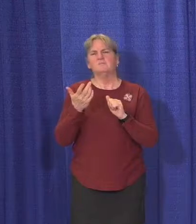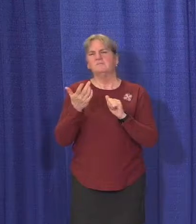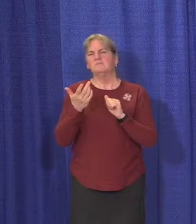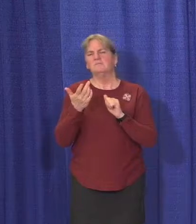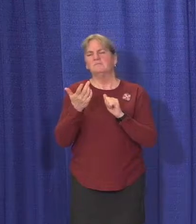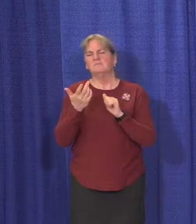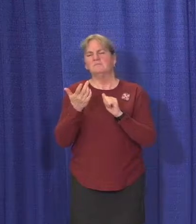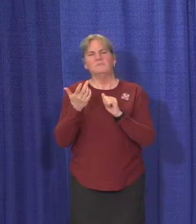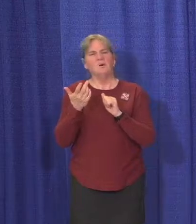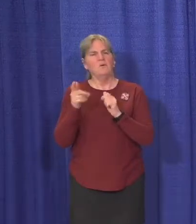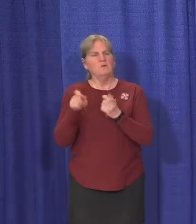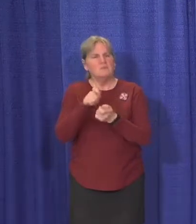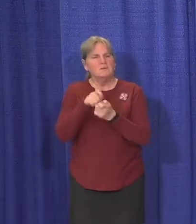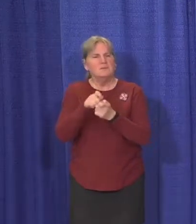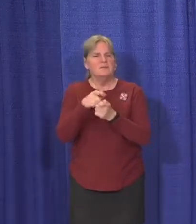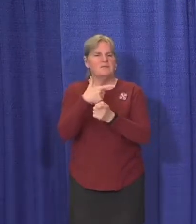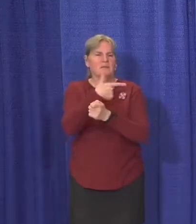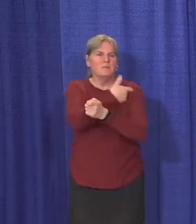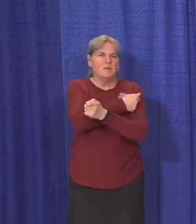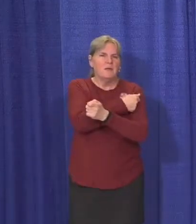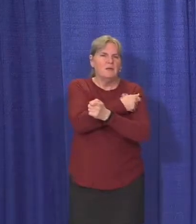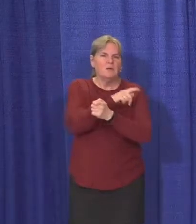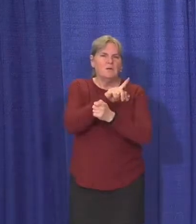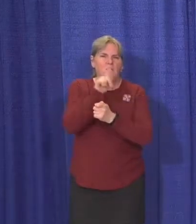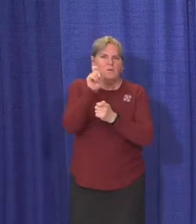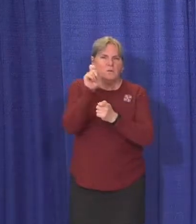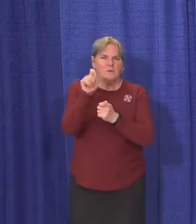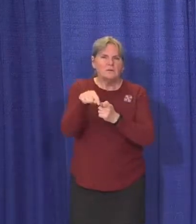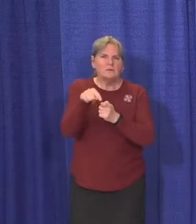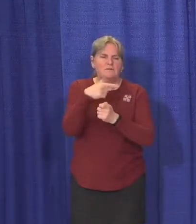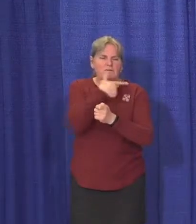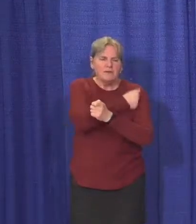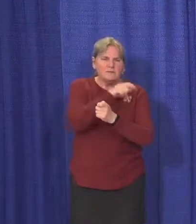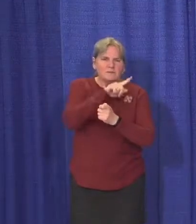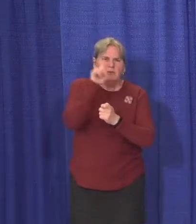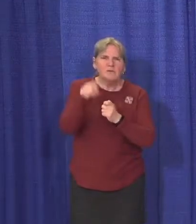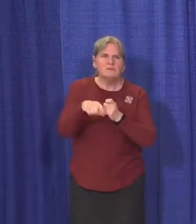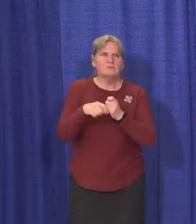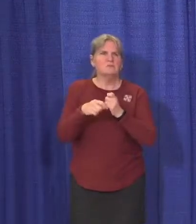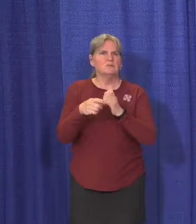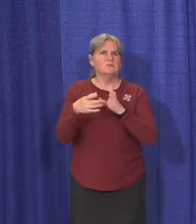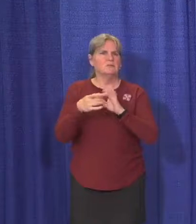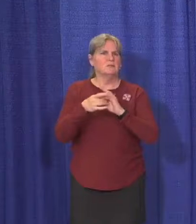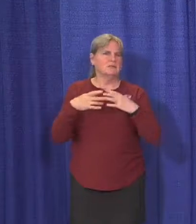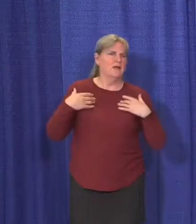there. We need to make sure those